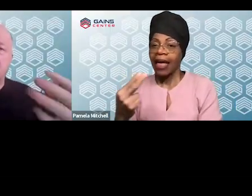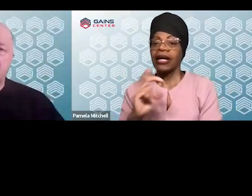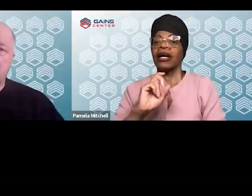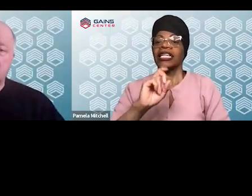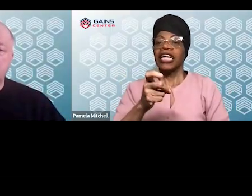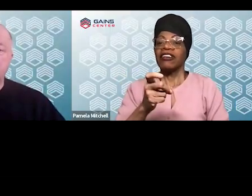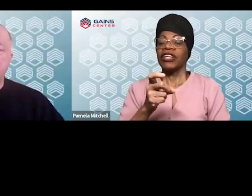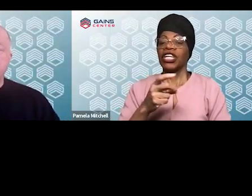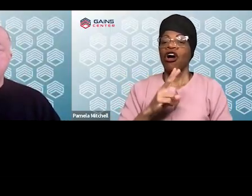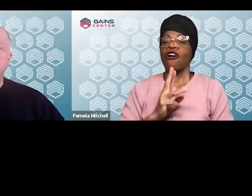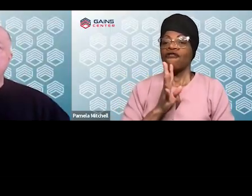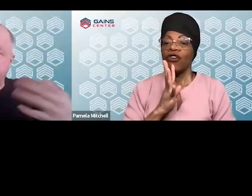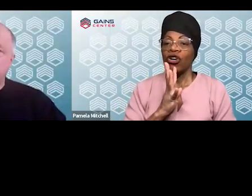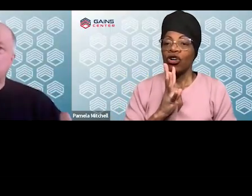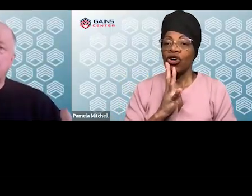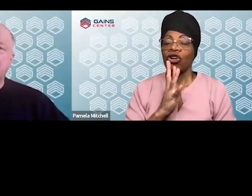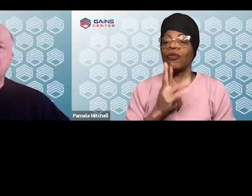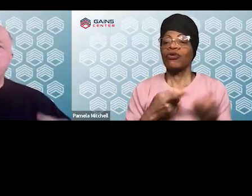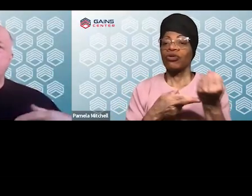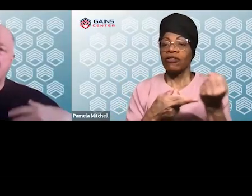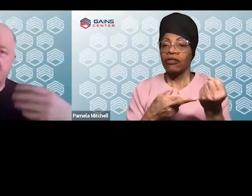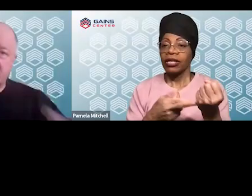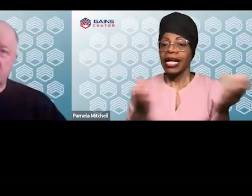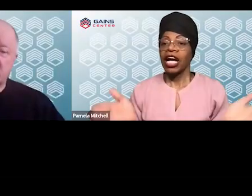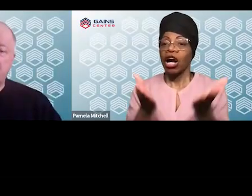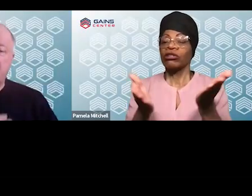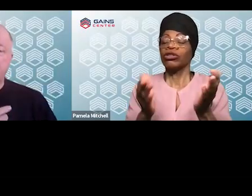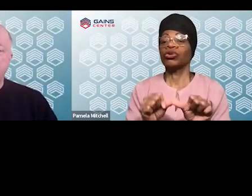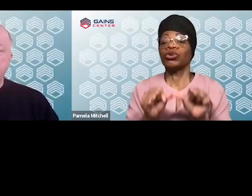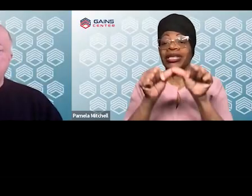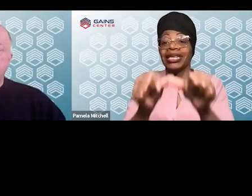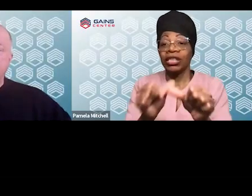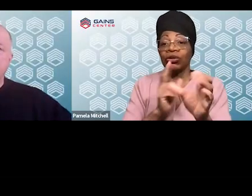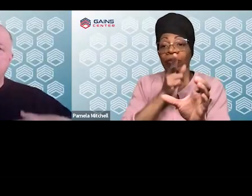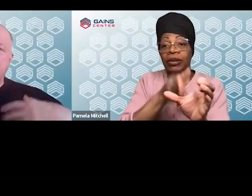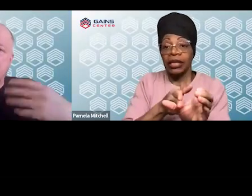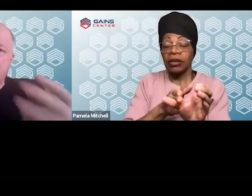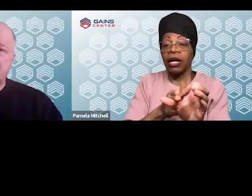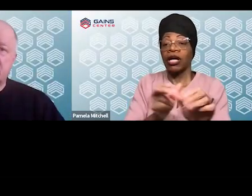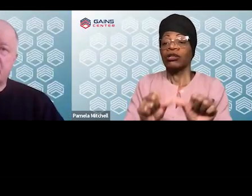verbal encouragement to continue to participate, to continue to come back, and some suggestions